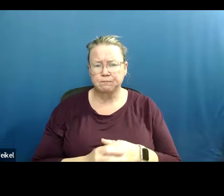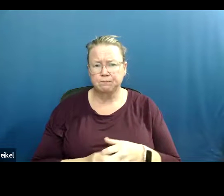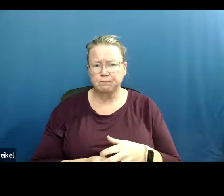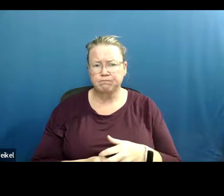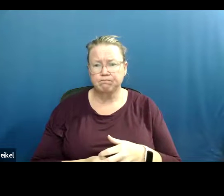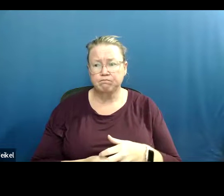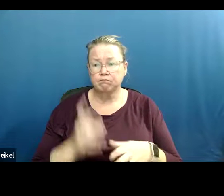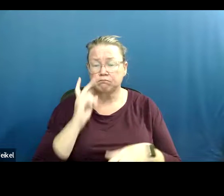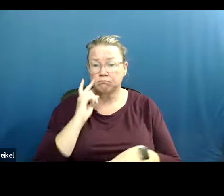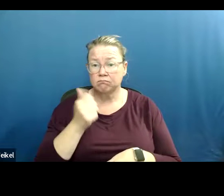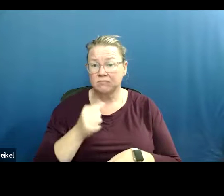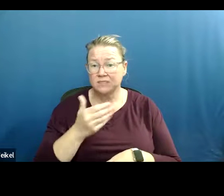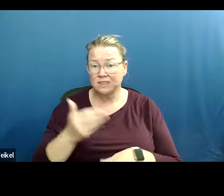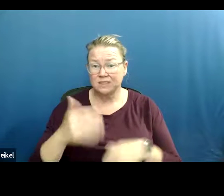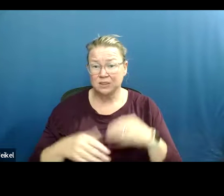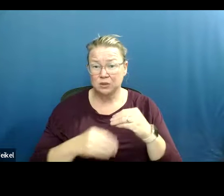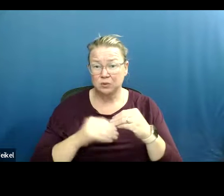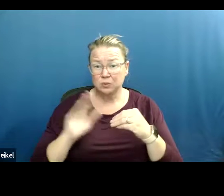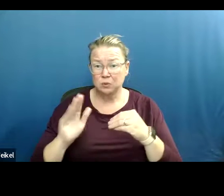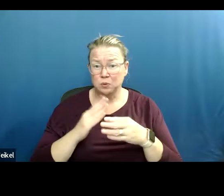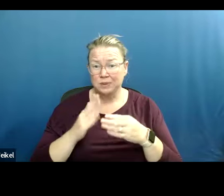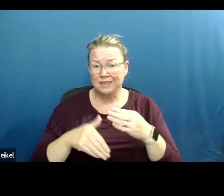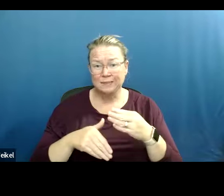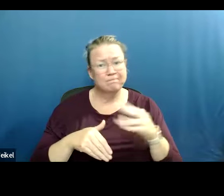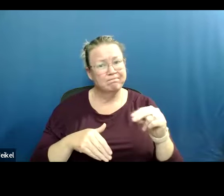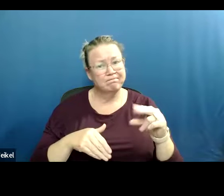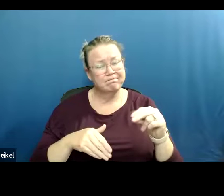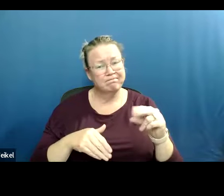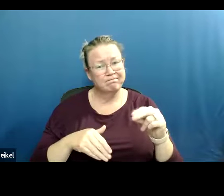Harm (He/Him): Do you see anything additional on your end? Captioner Trish: No. Harm (He/Him): Okay.